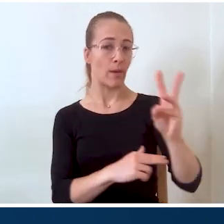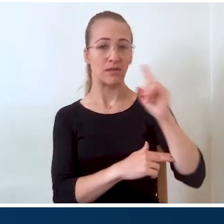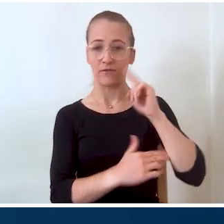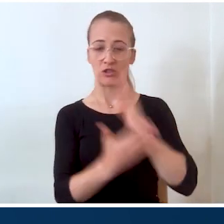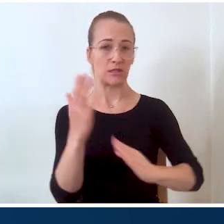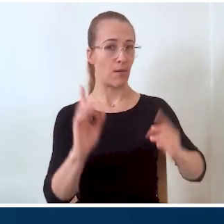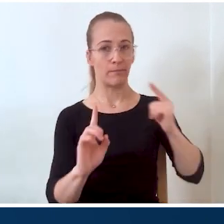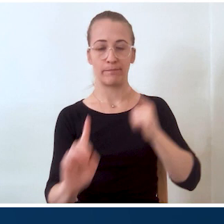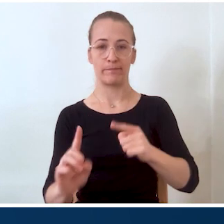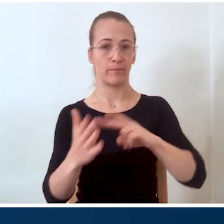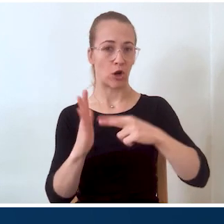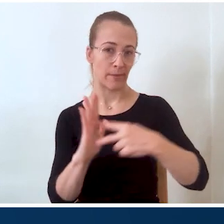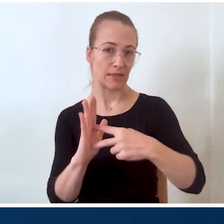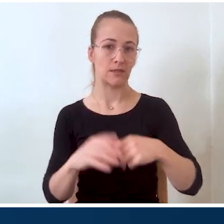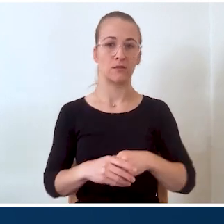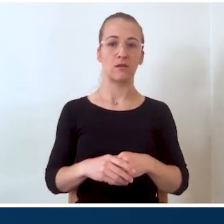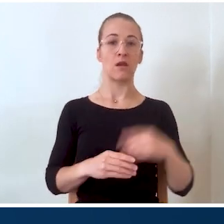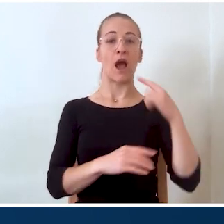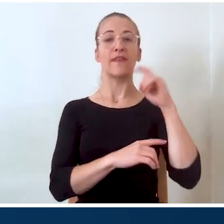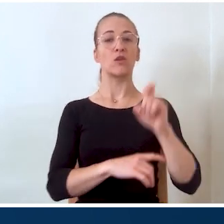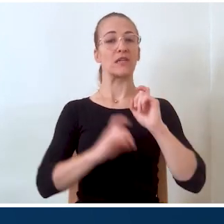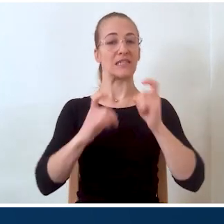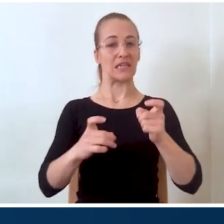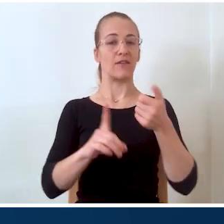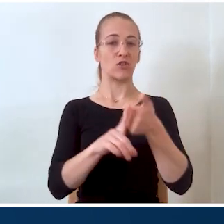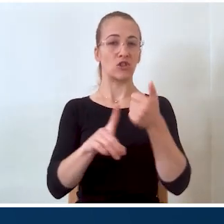I think you need to give yourself a little bit of grace